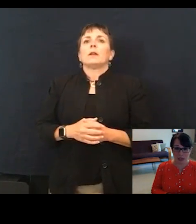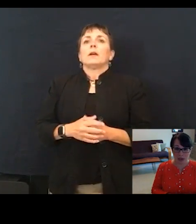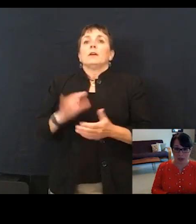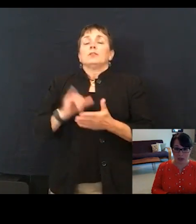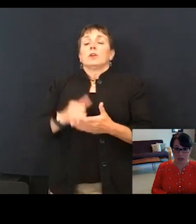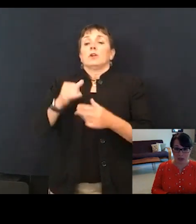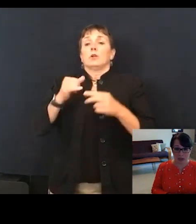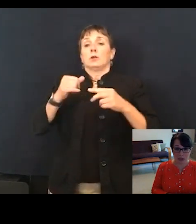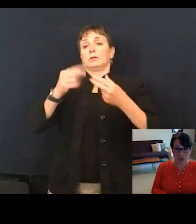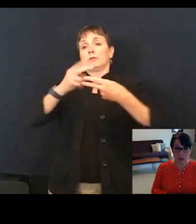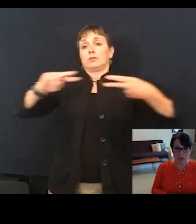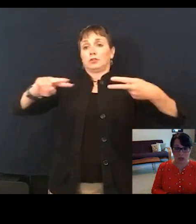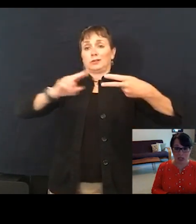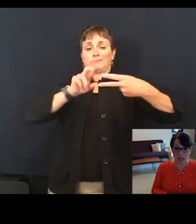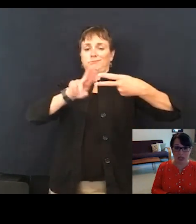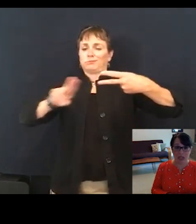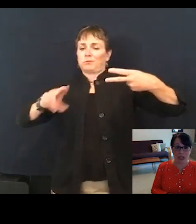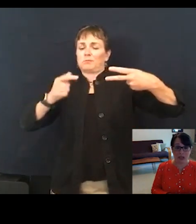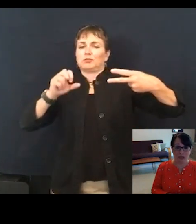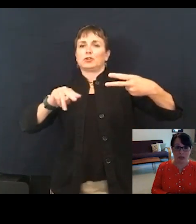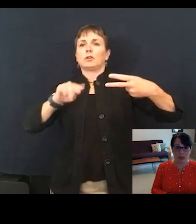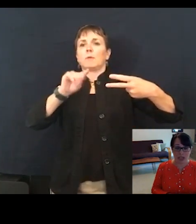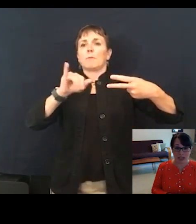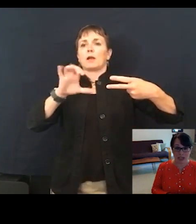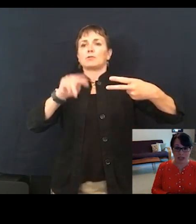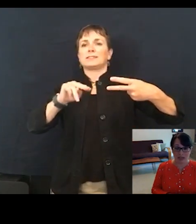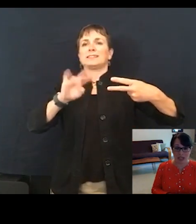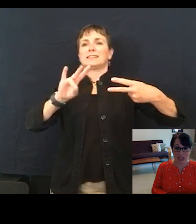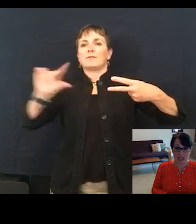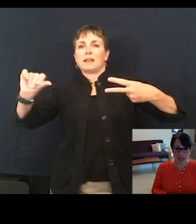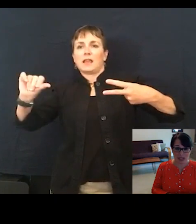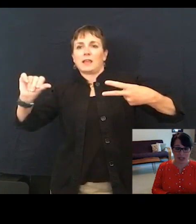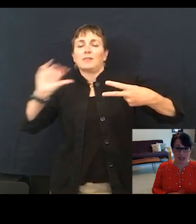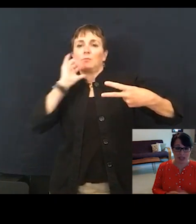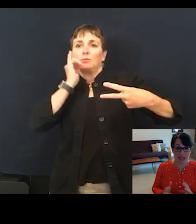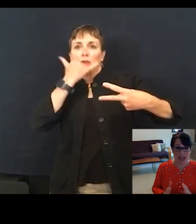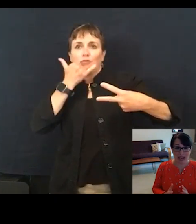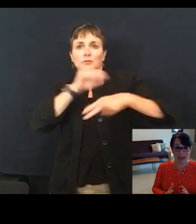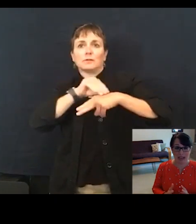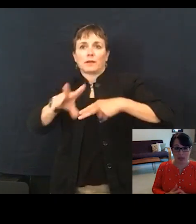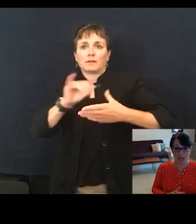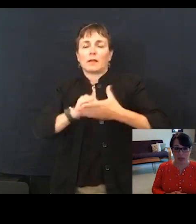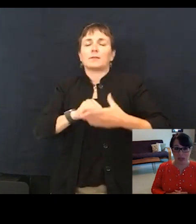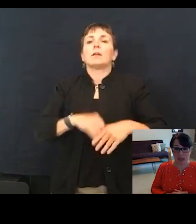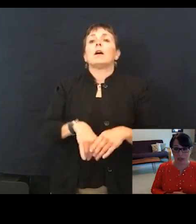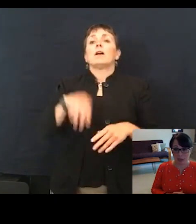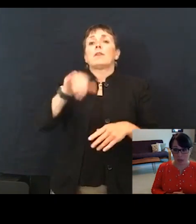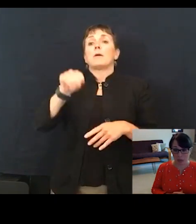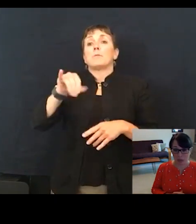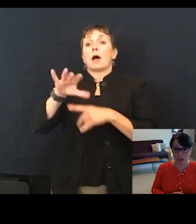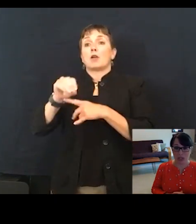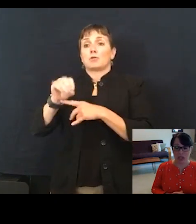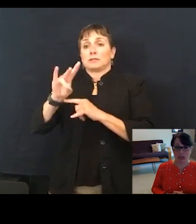cause Usher syndrome 1B. And what myosin 7A is is an actin-based molecular motor.